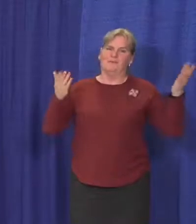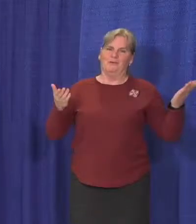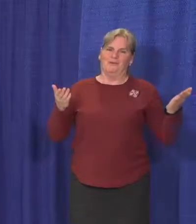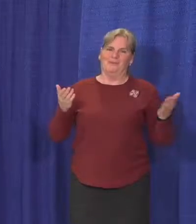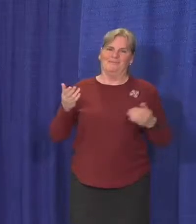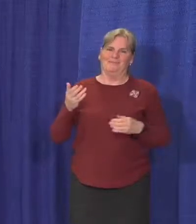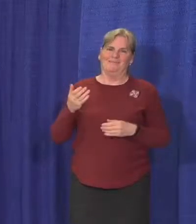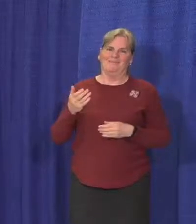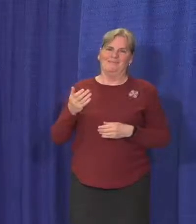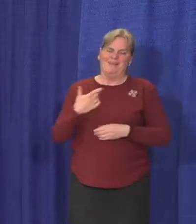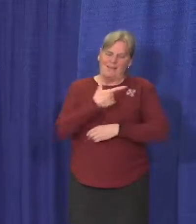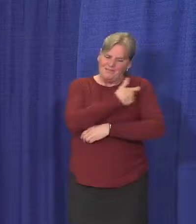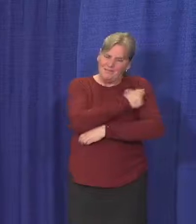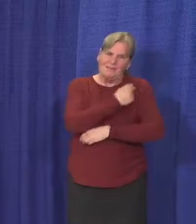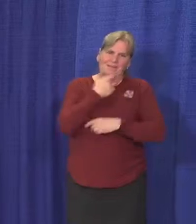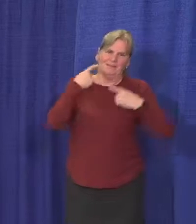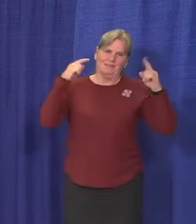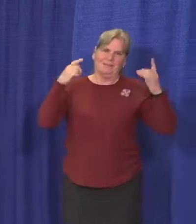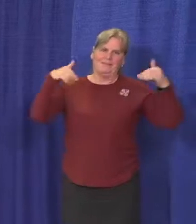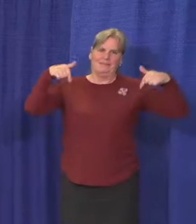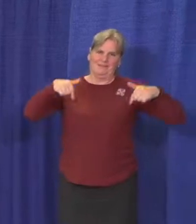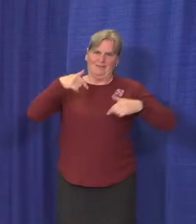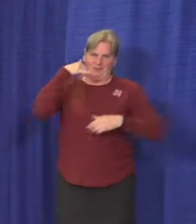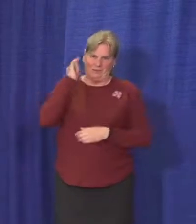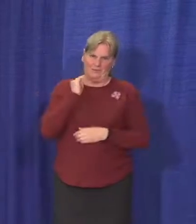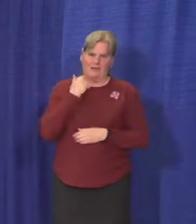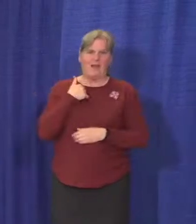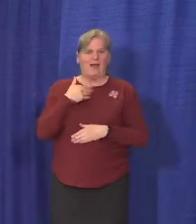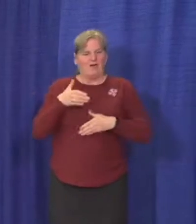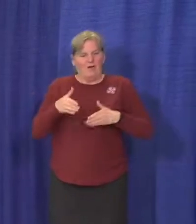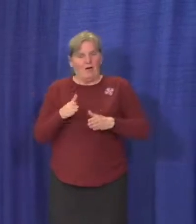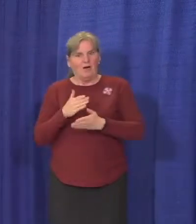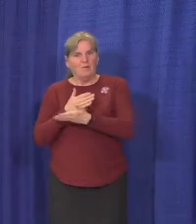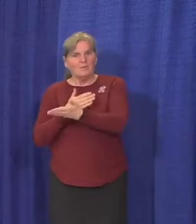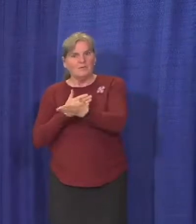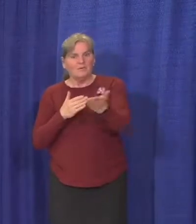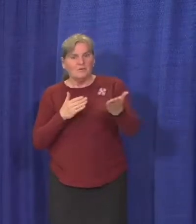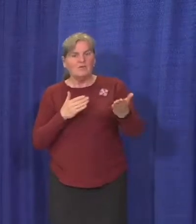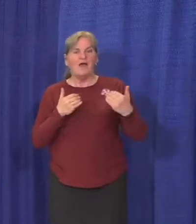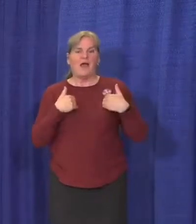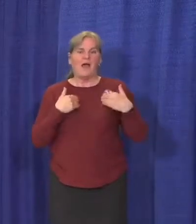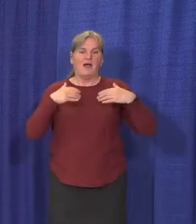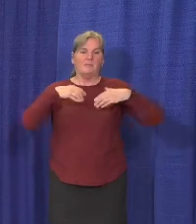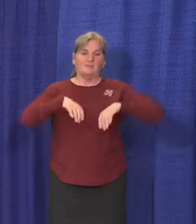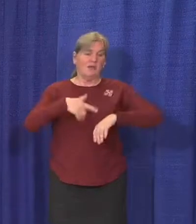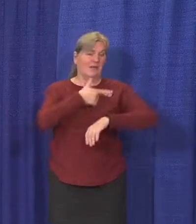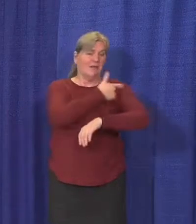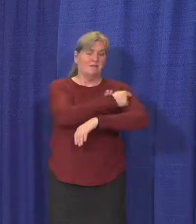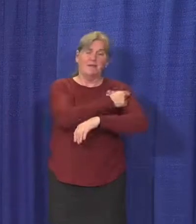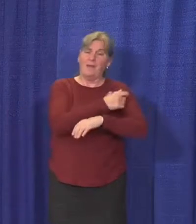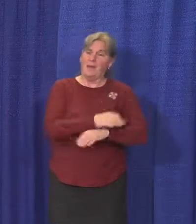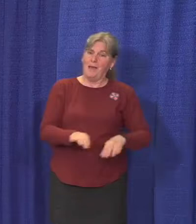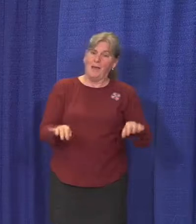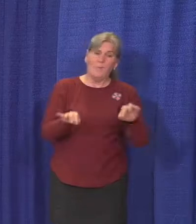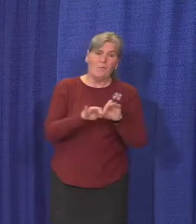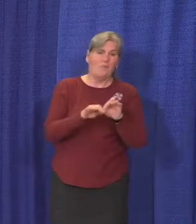wildly successful with vaccines. And there have been opportunities for people to be